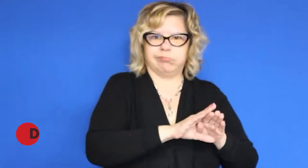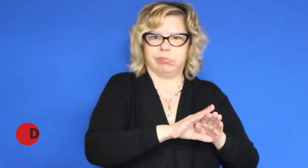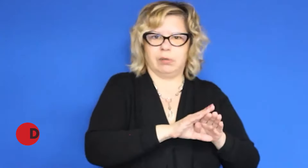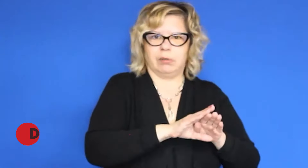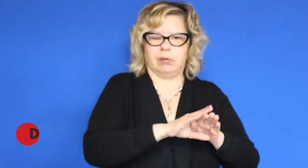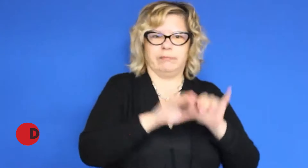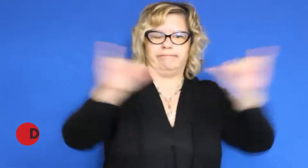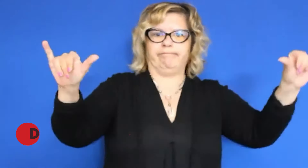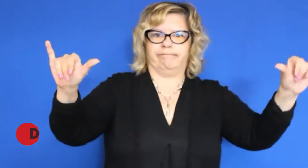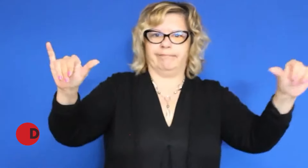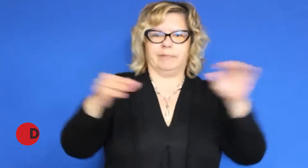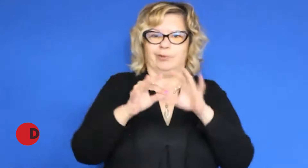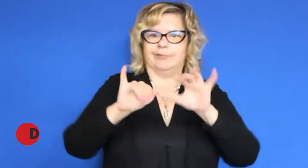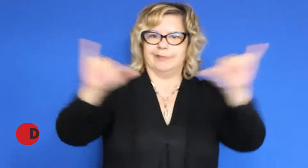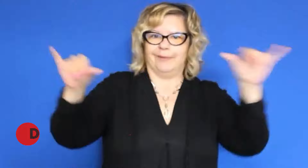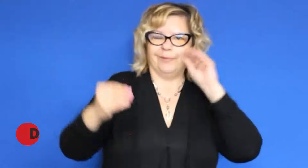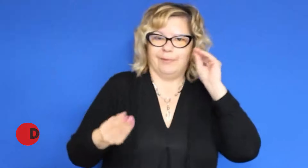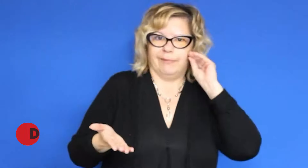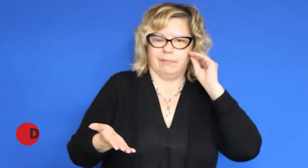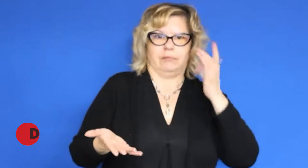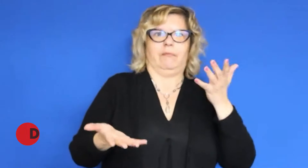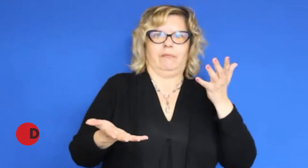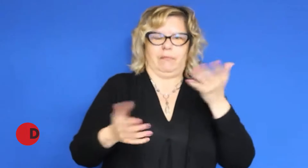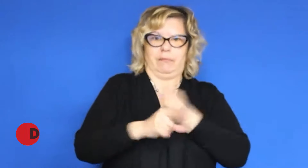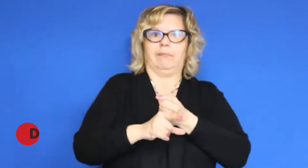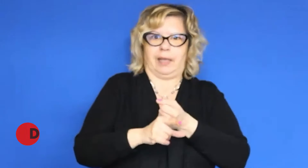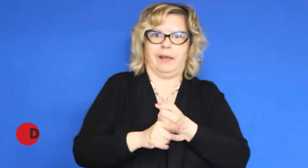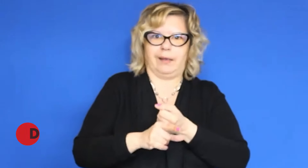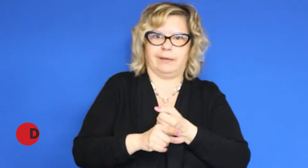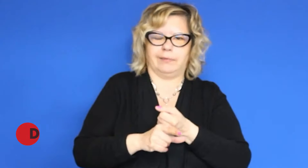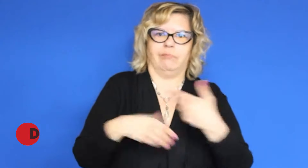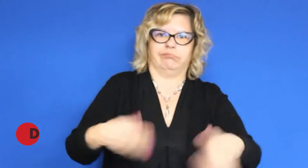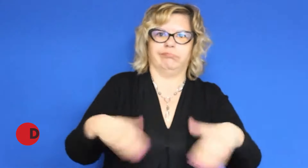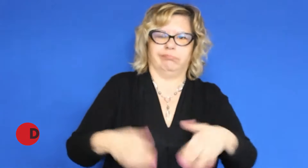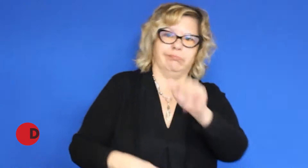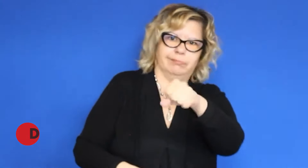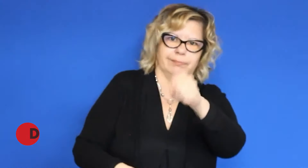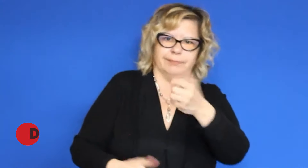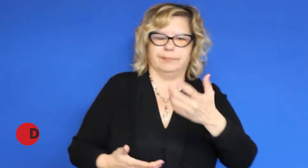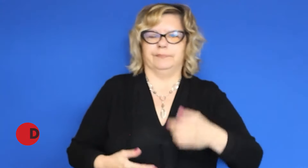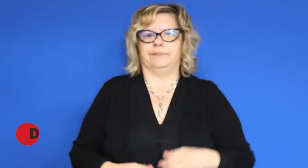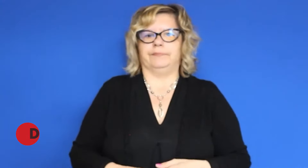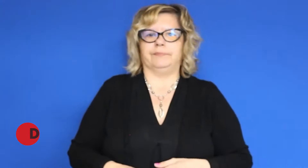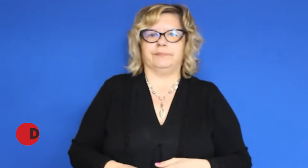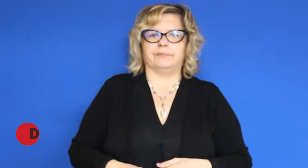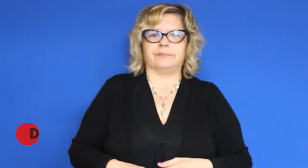and our interpreters stayed home. That also had a big impact on our organisation.